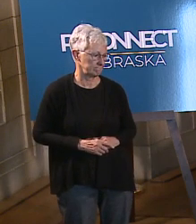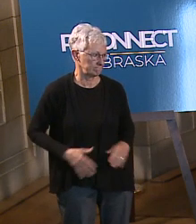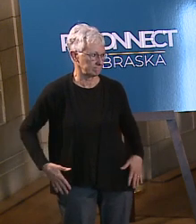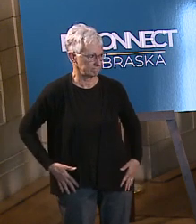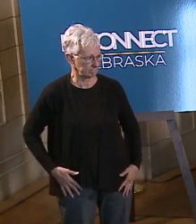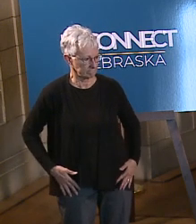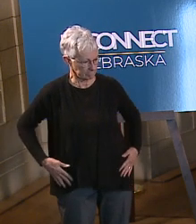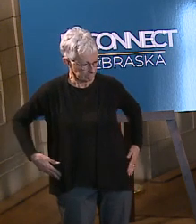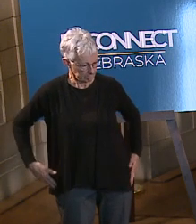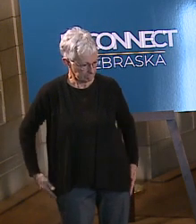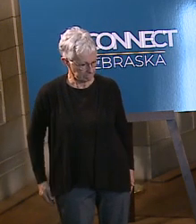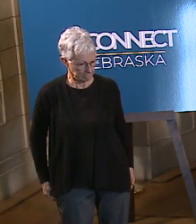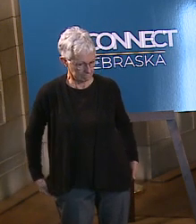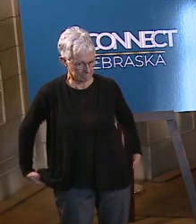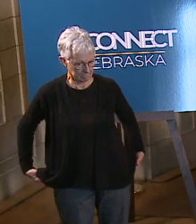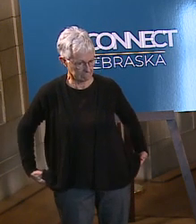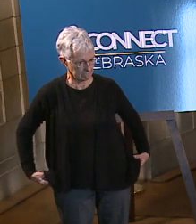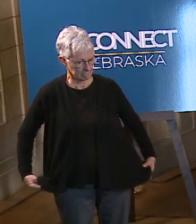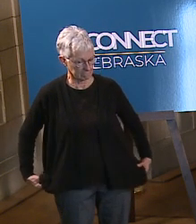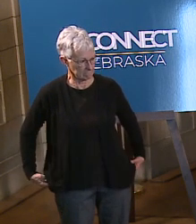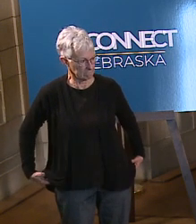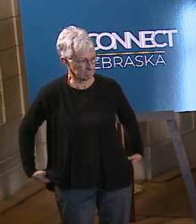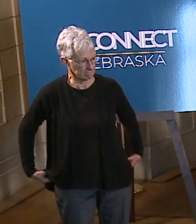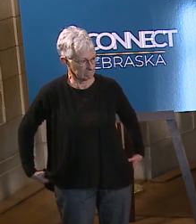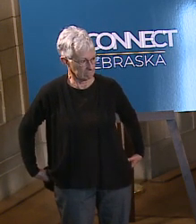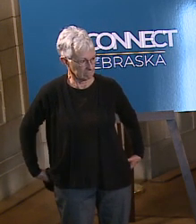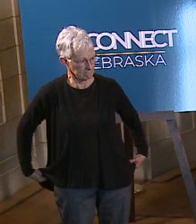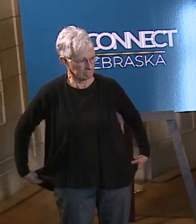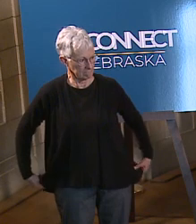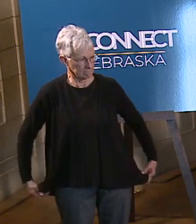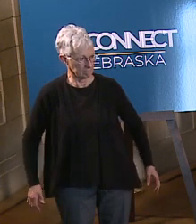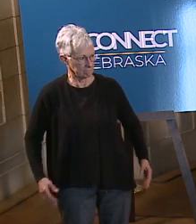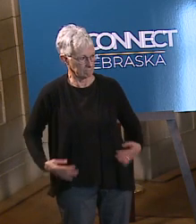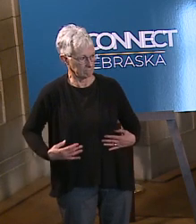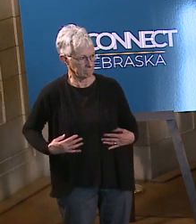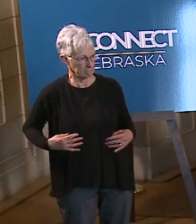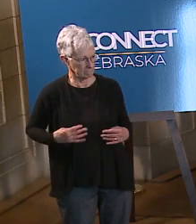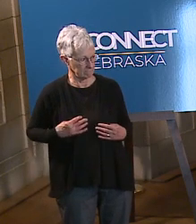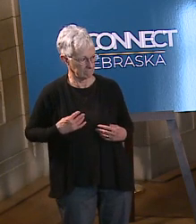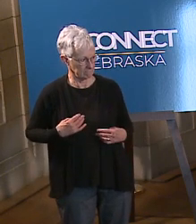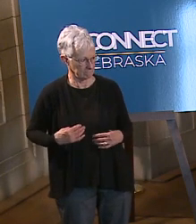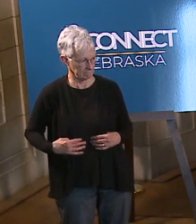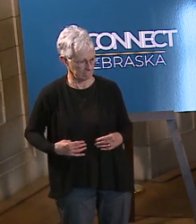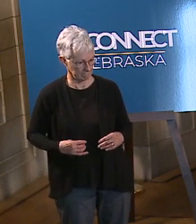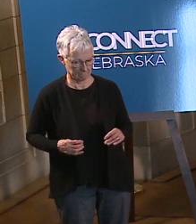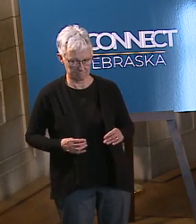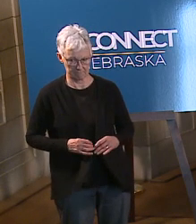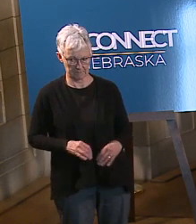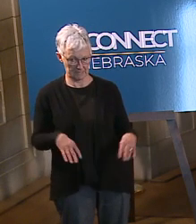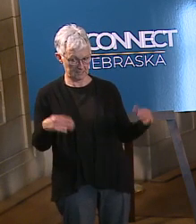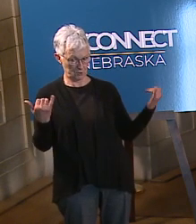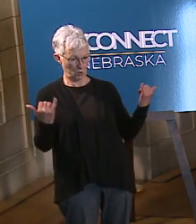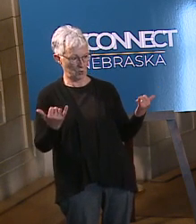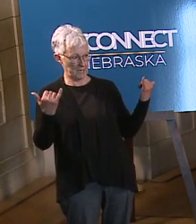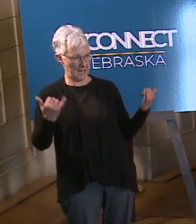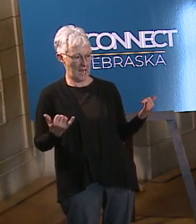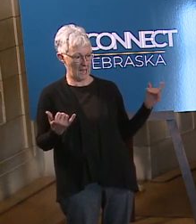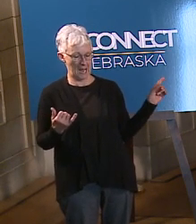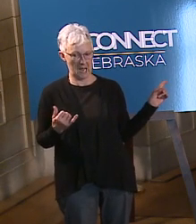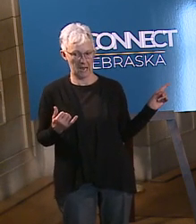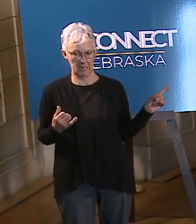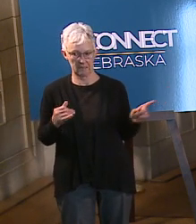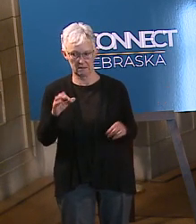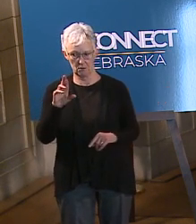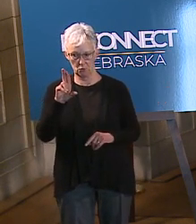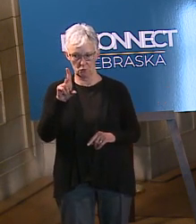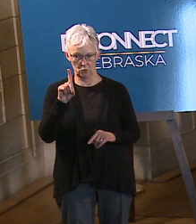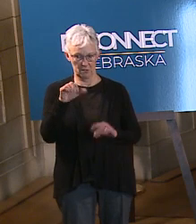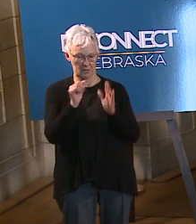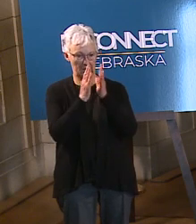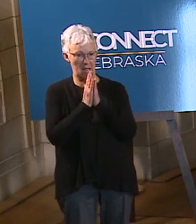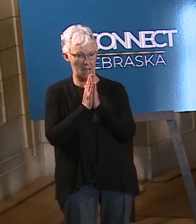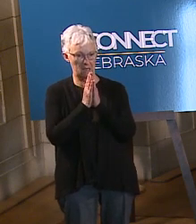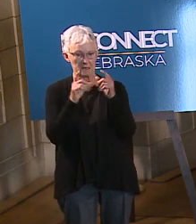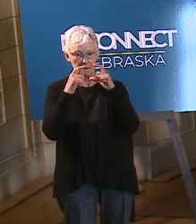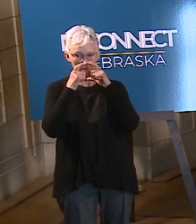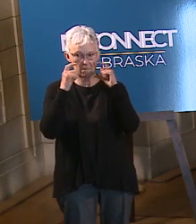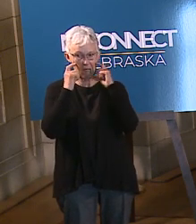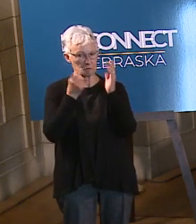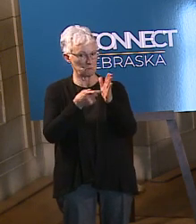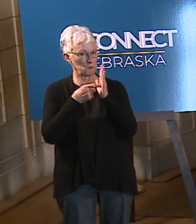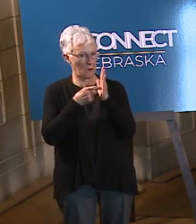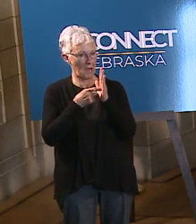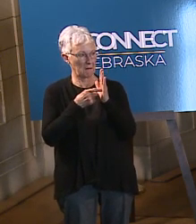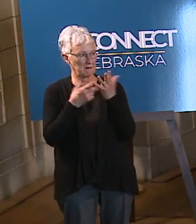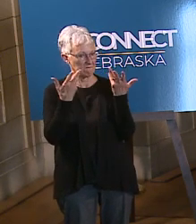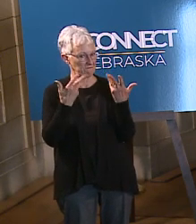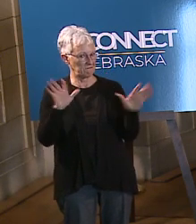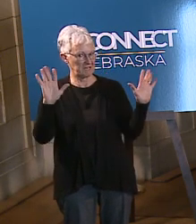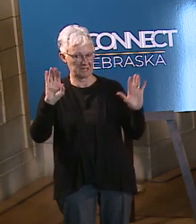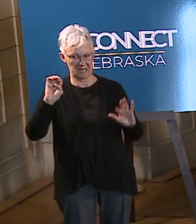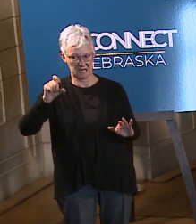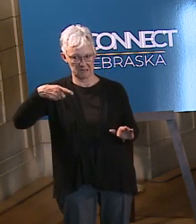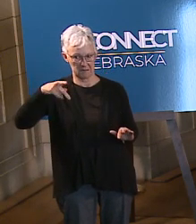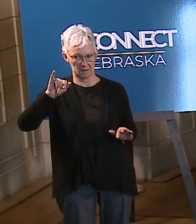AND OLDER TO PRIORITIZE GETTING